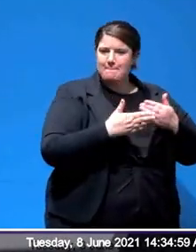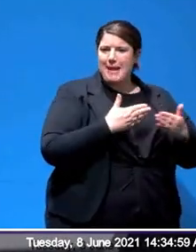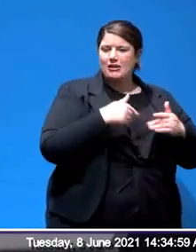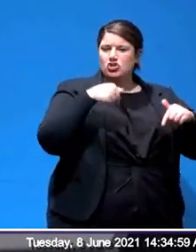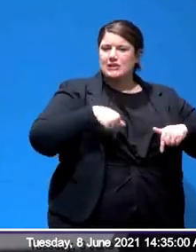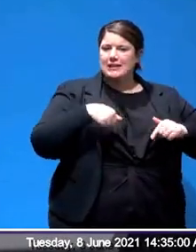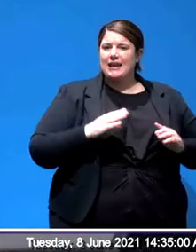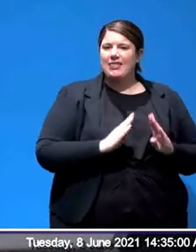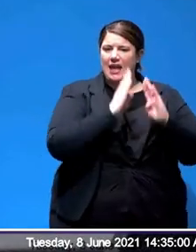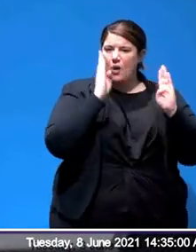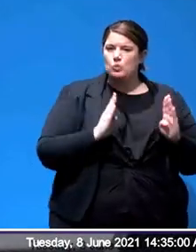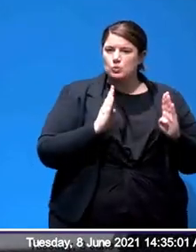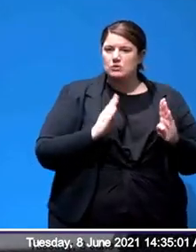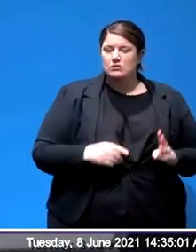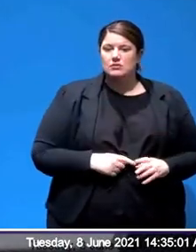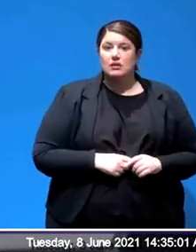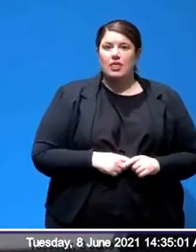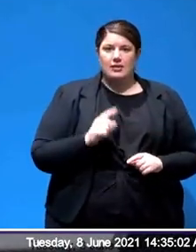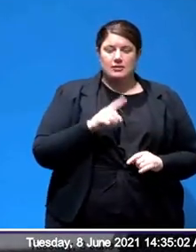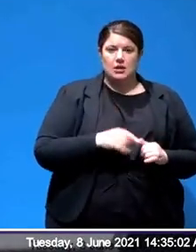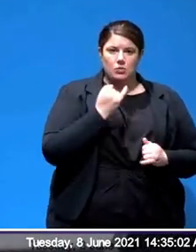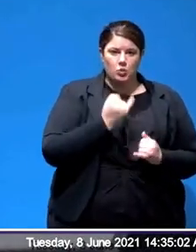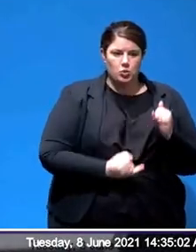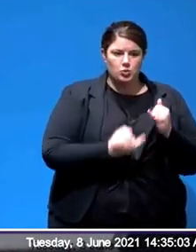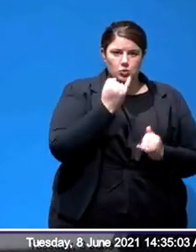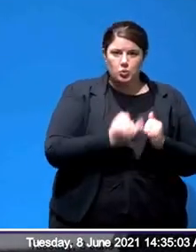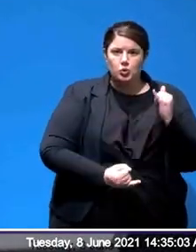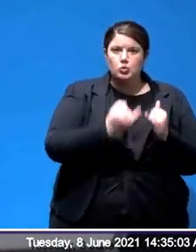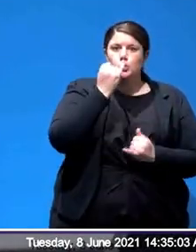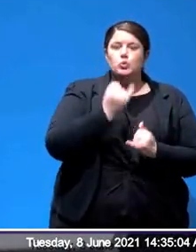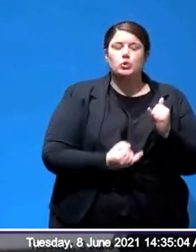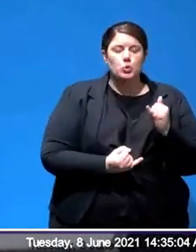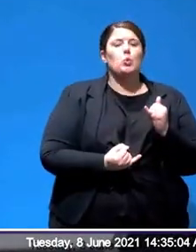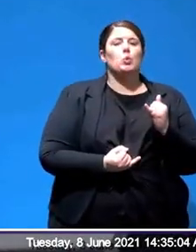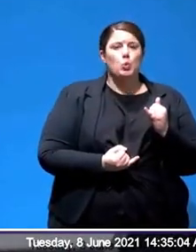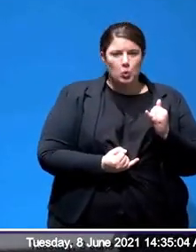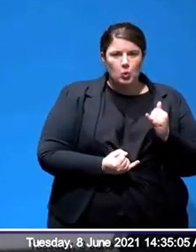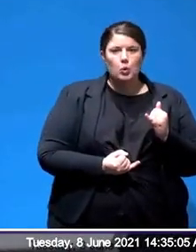And I think as it became more apparent that the injury was greater than first